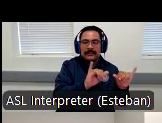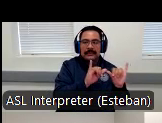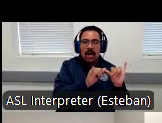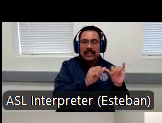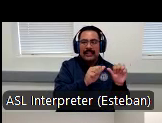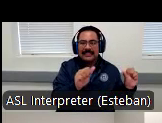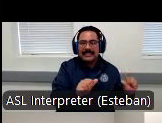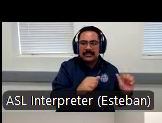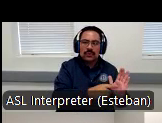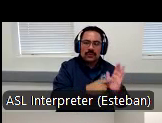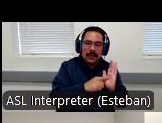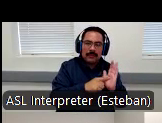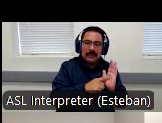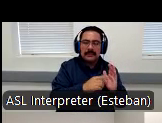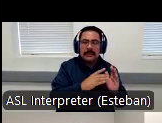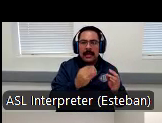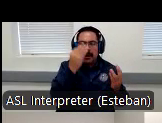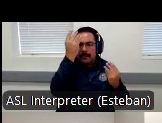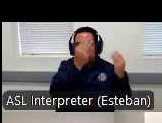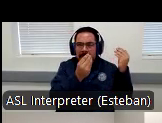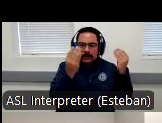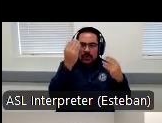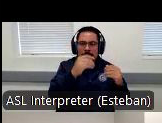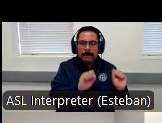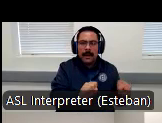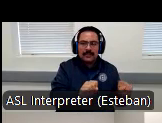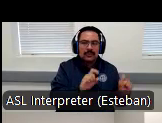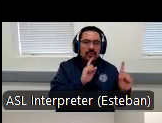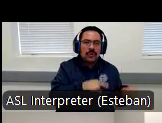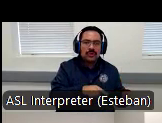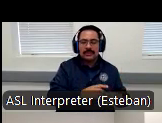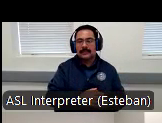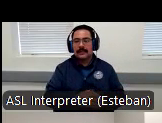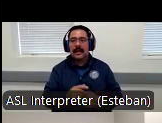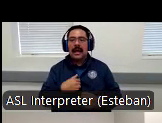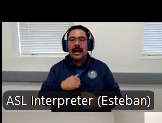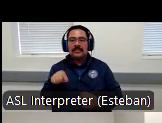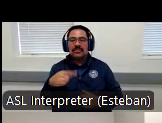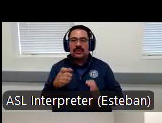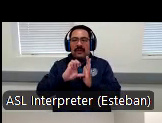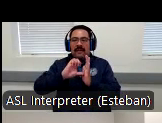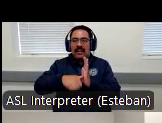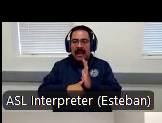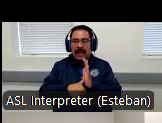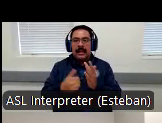requirements and brainstorm a solution. I just want to highlight, we are here to work with you